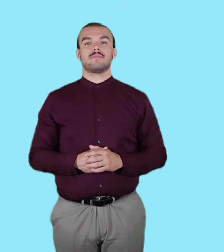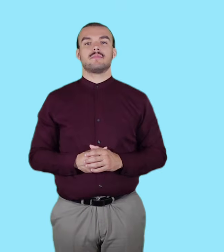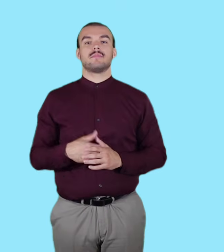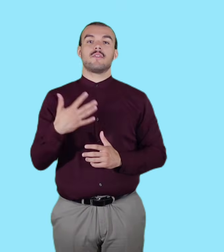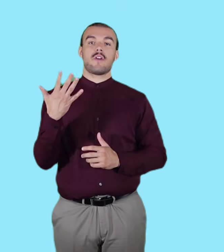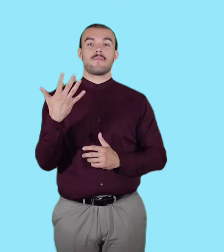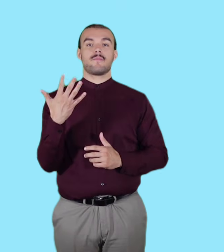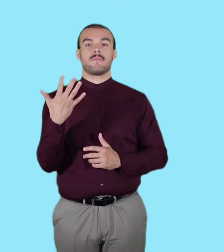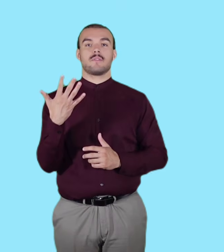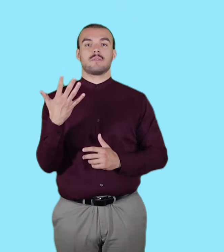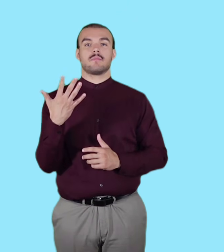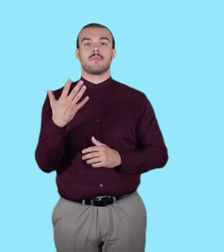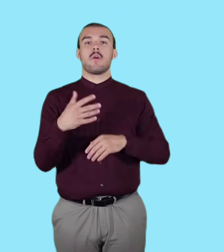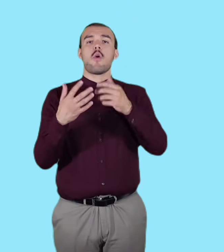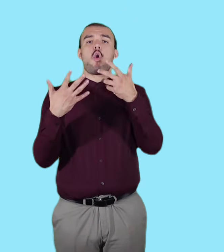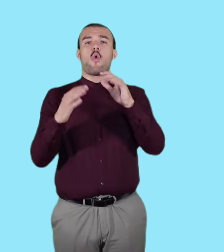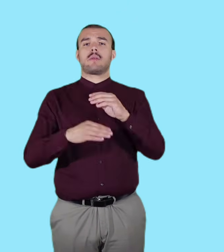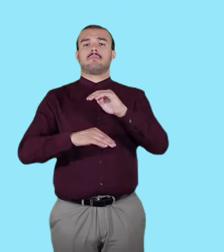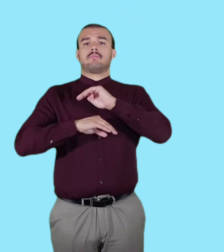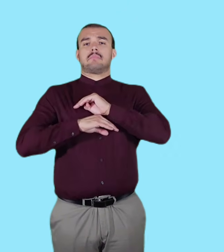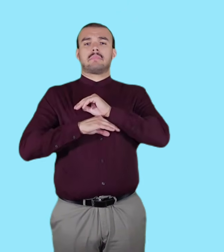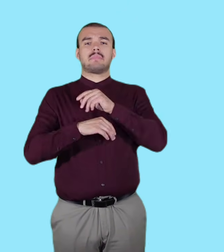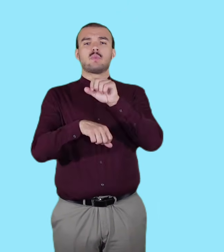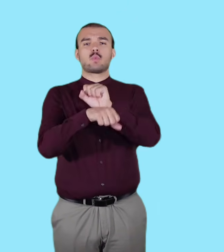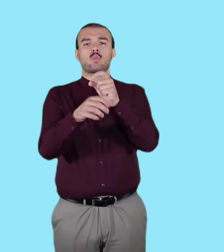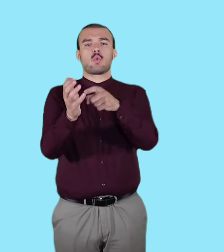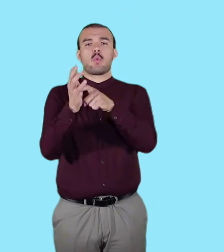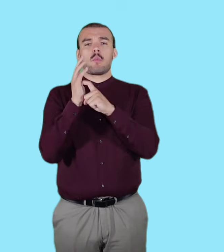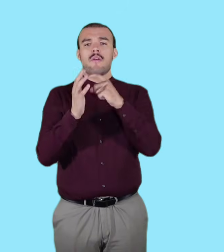Five, already meet the work requirements